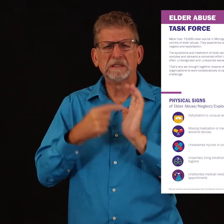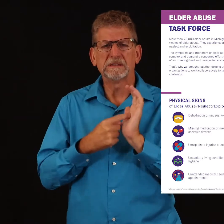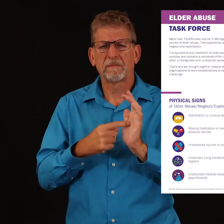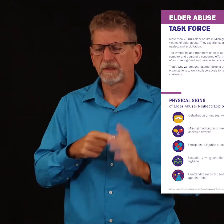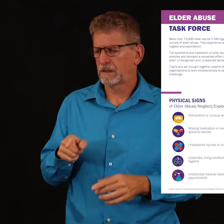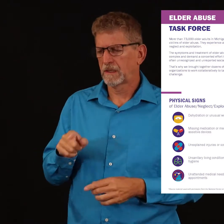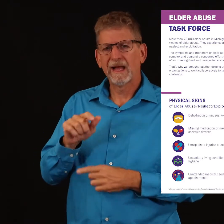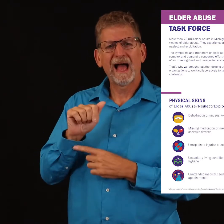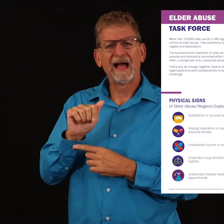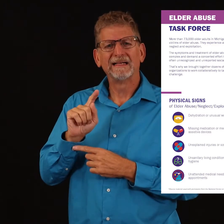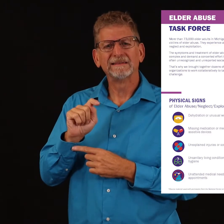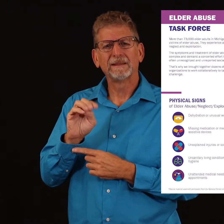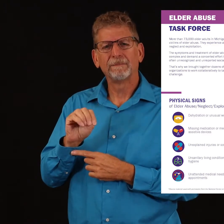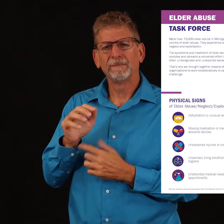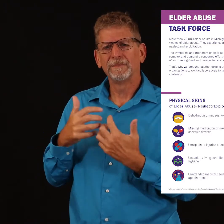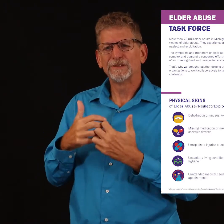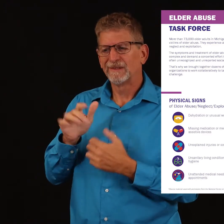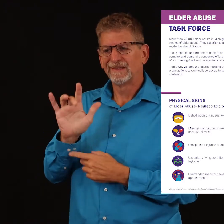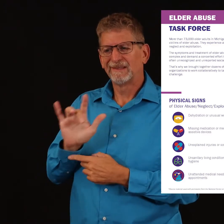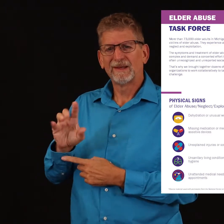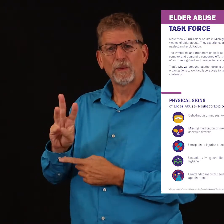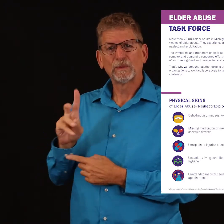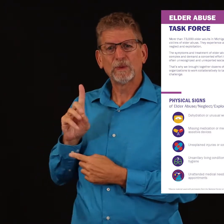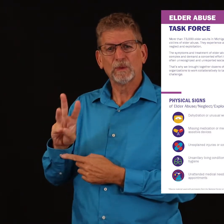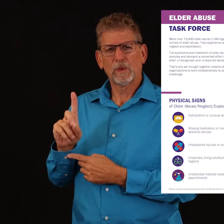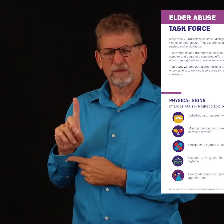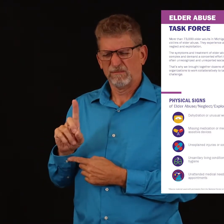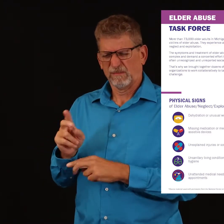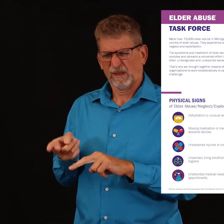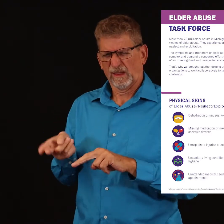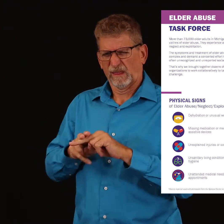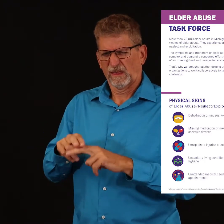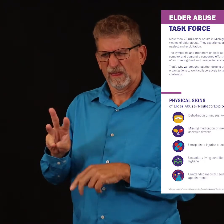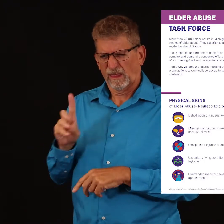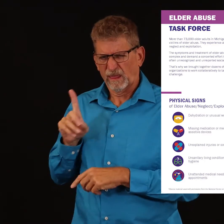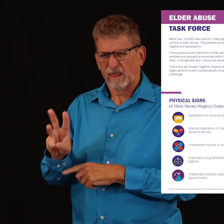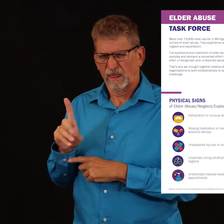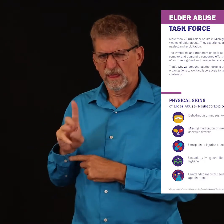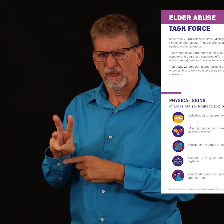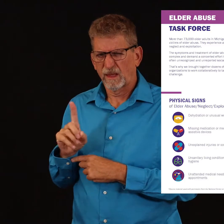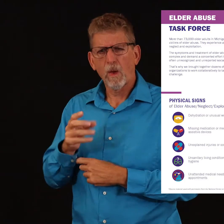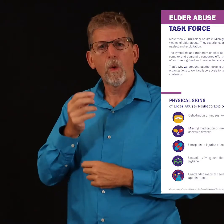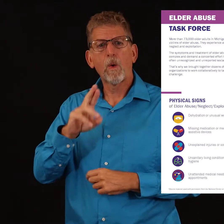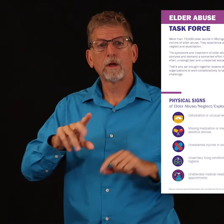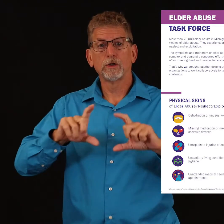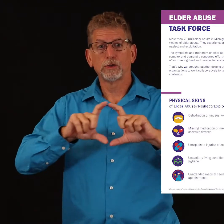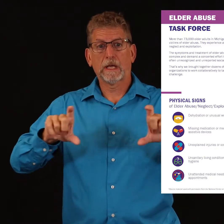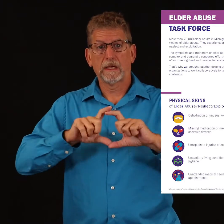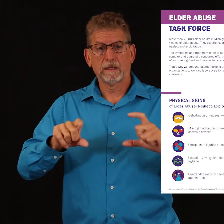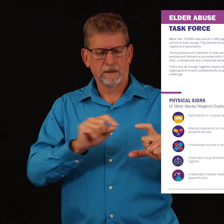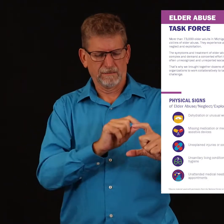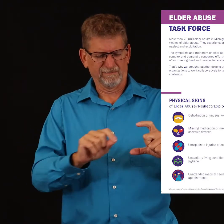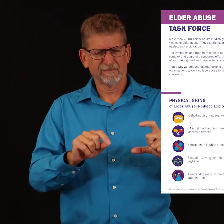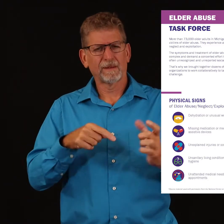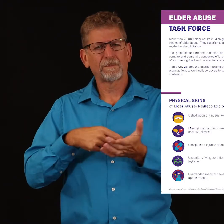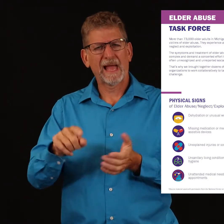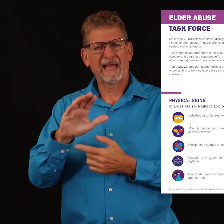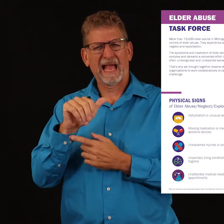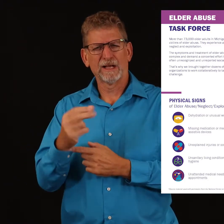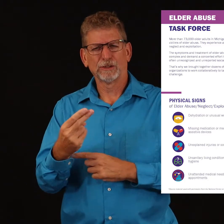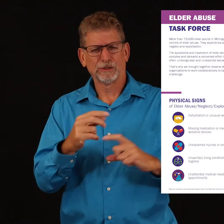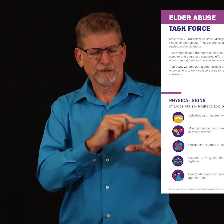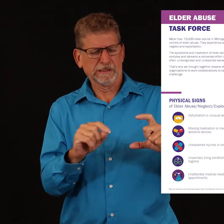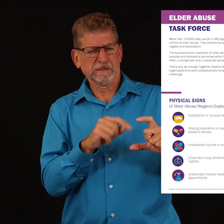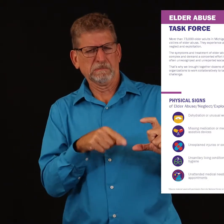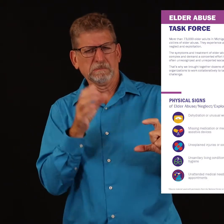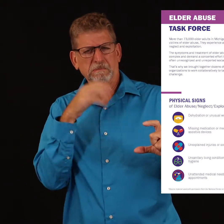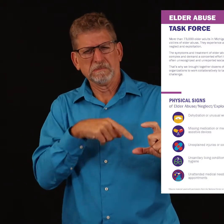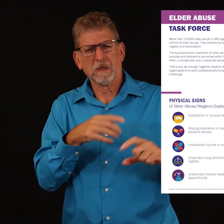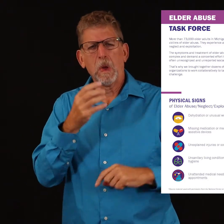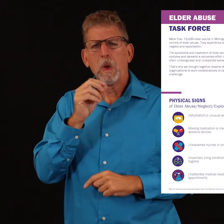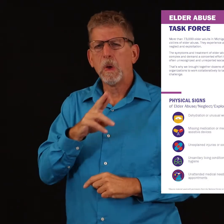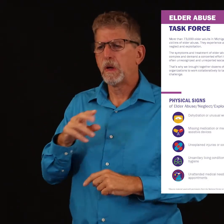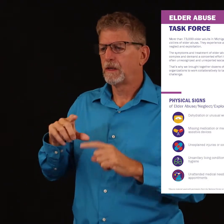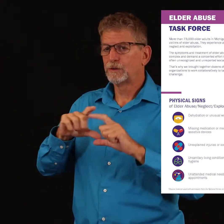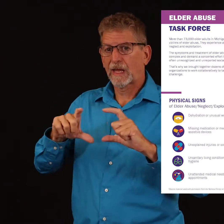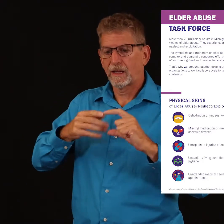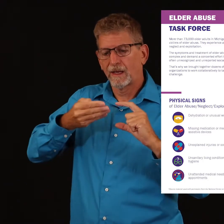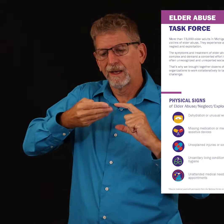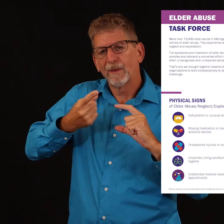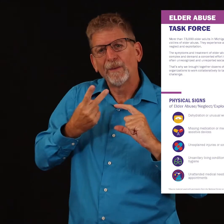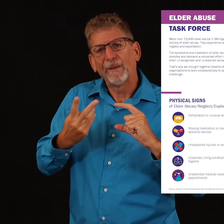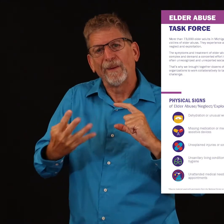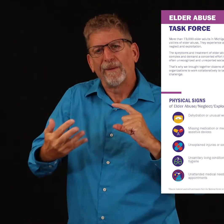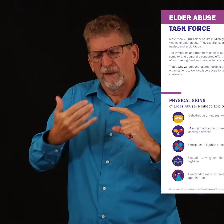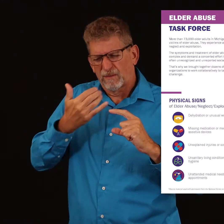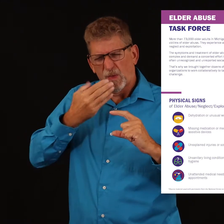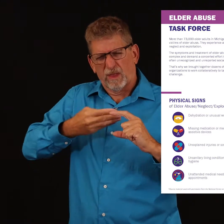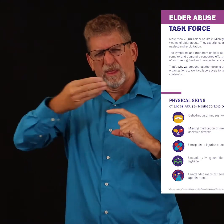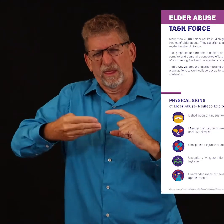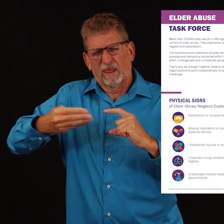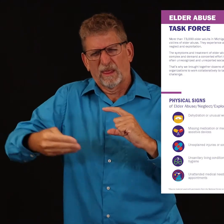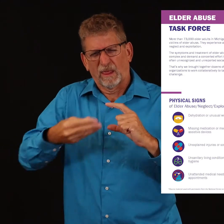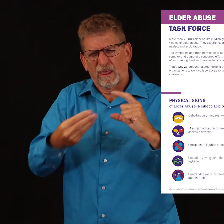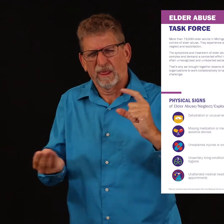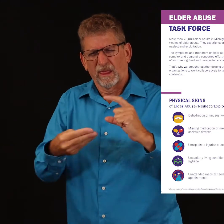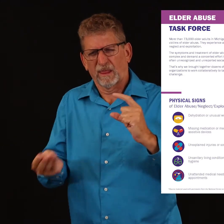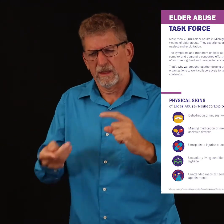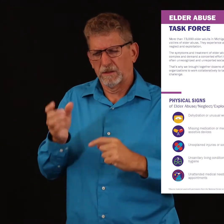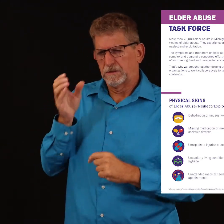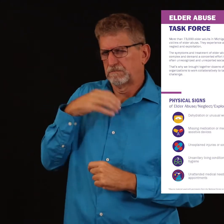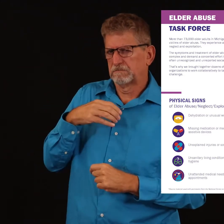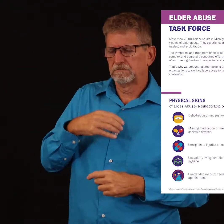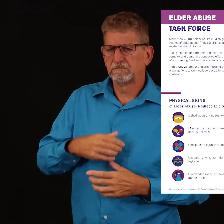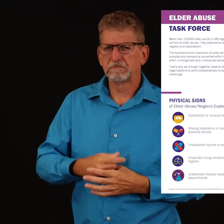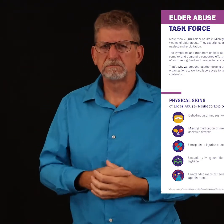for example increases in ATM withdrawals, checks made out to cash or written out of order